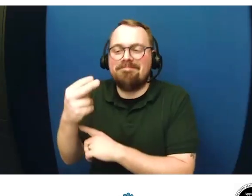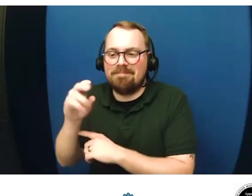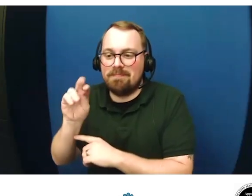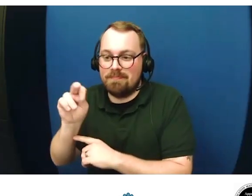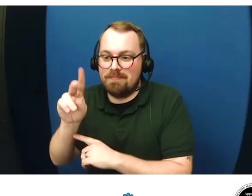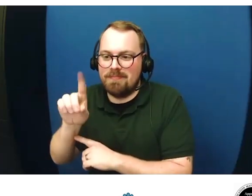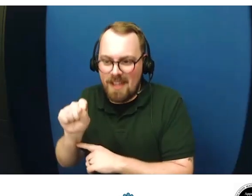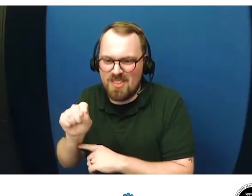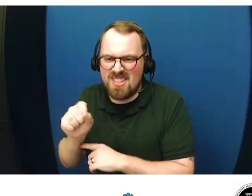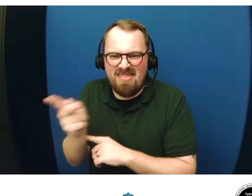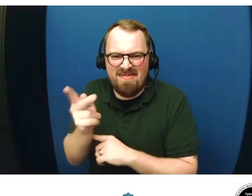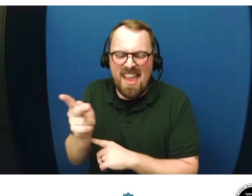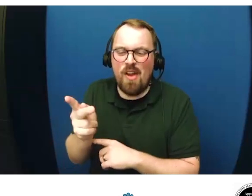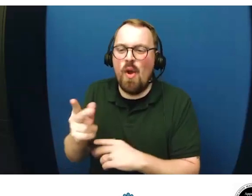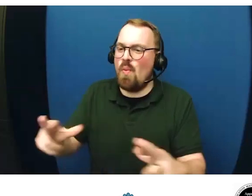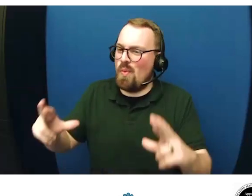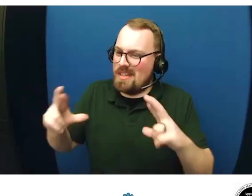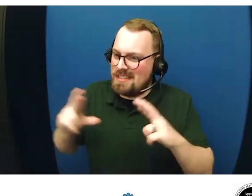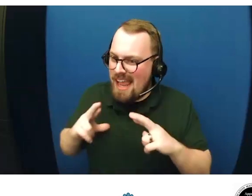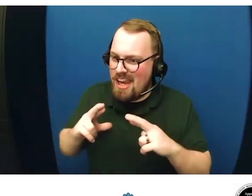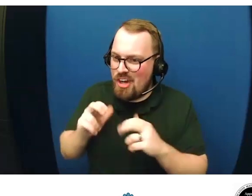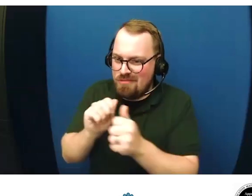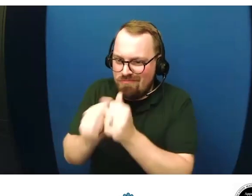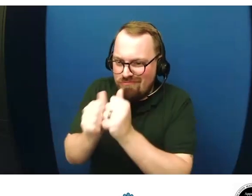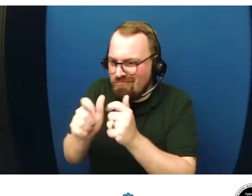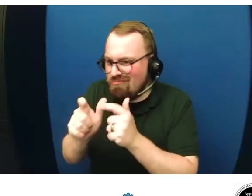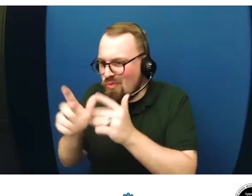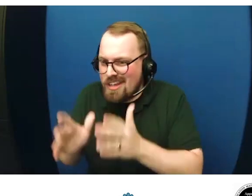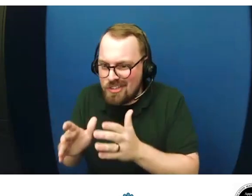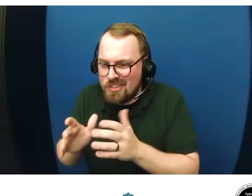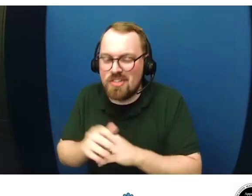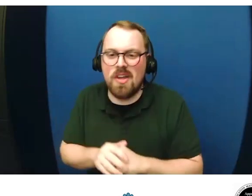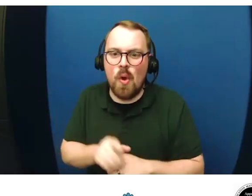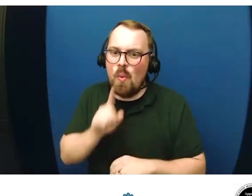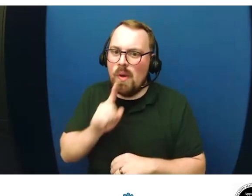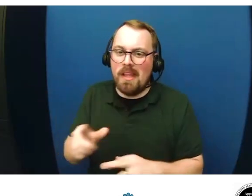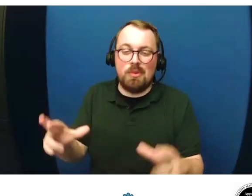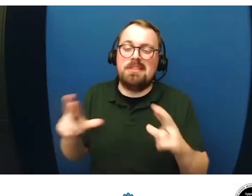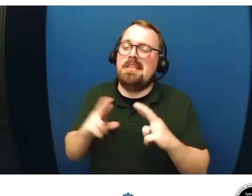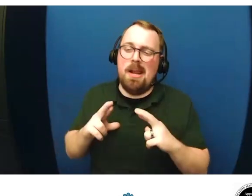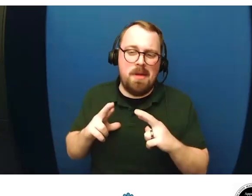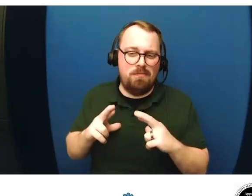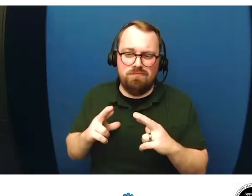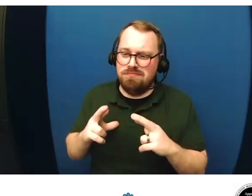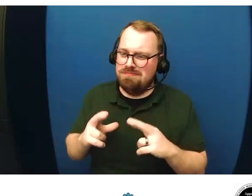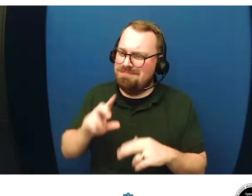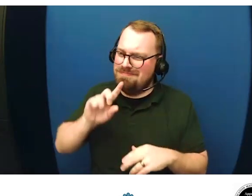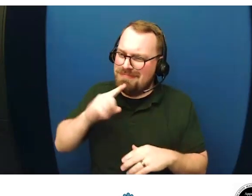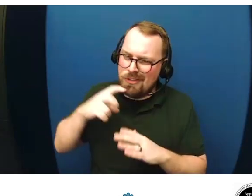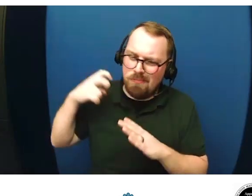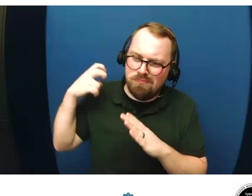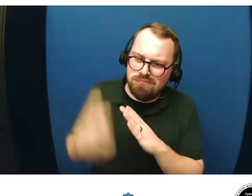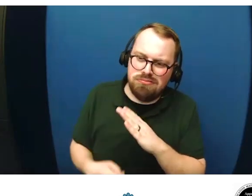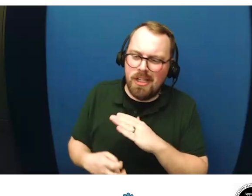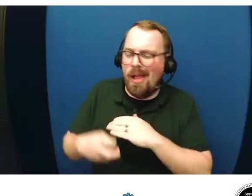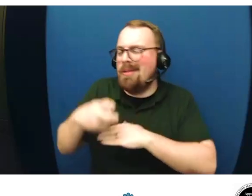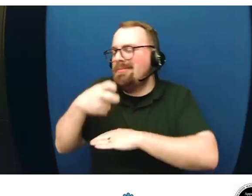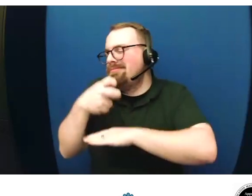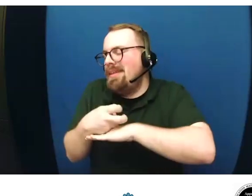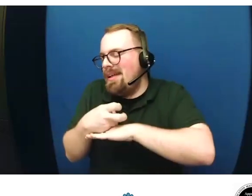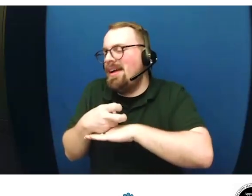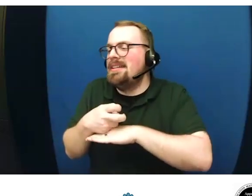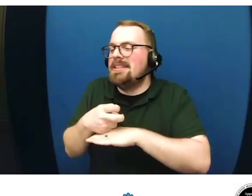and they take their retirement very seriously. They sleep all day, and snuggle with each other.